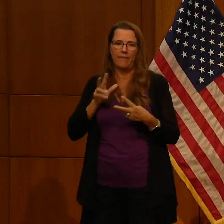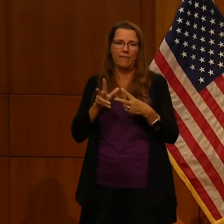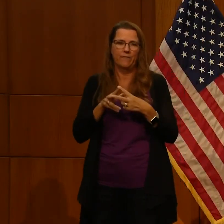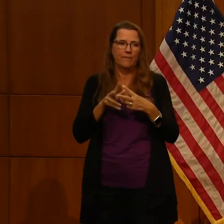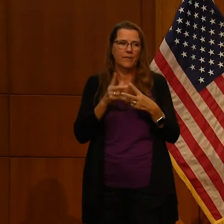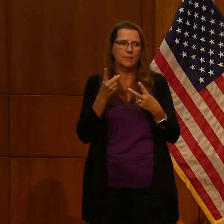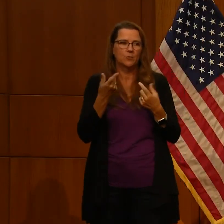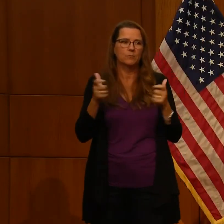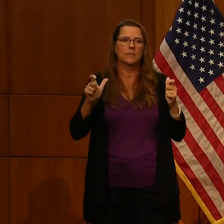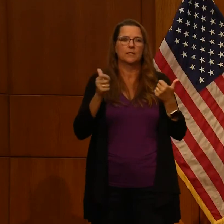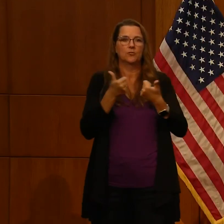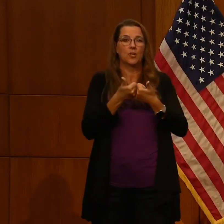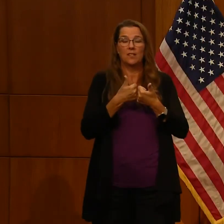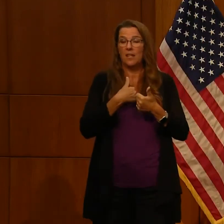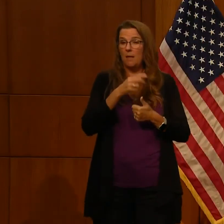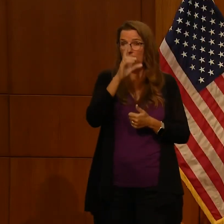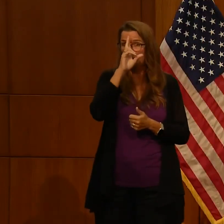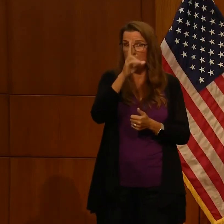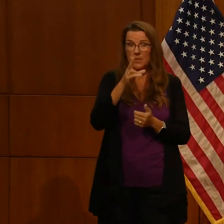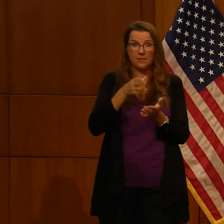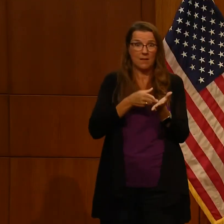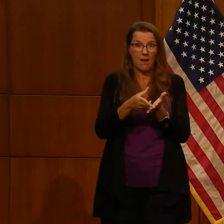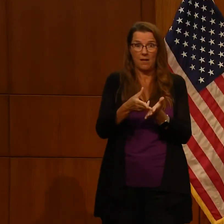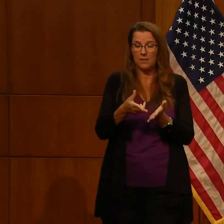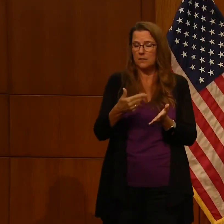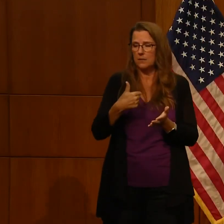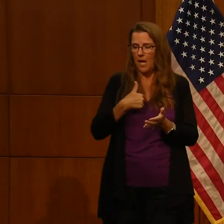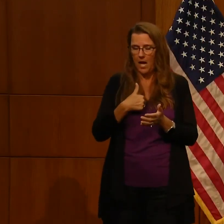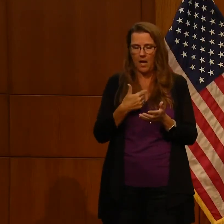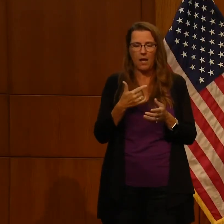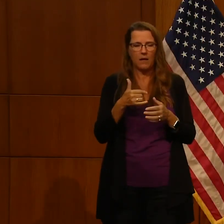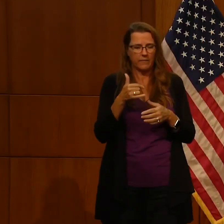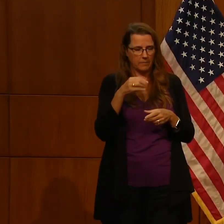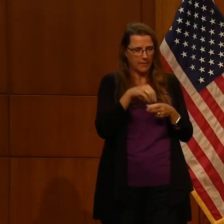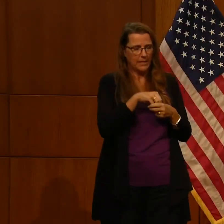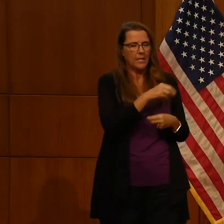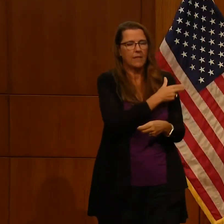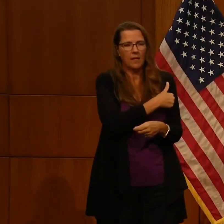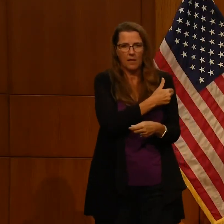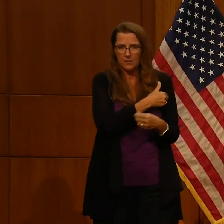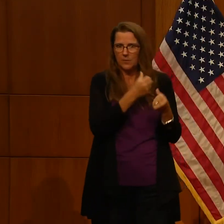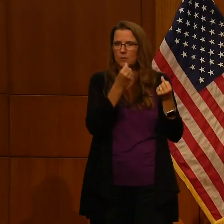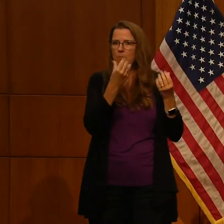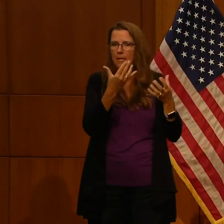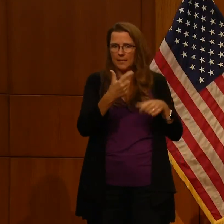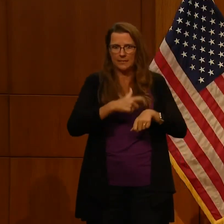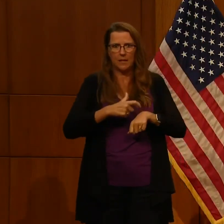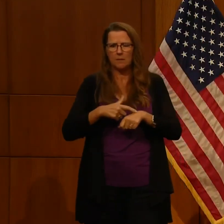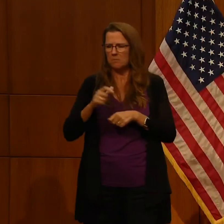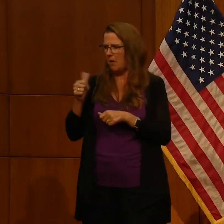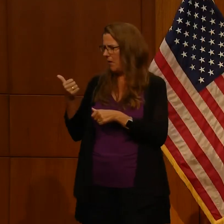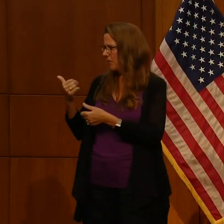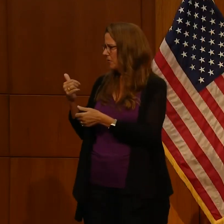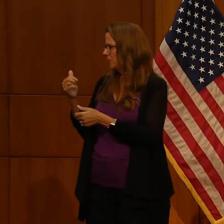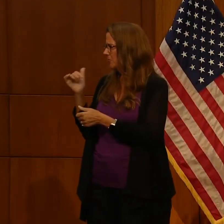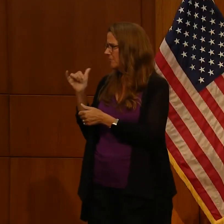PROBABLY EVEN MORE OF A CHALLENGE IS ITS STAFFING, AND I'M GOING TO BE QUITE BLUNT WHERE I HAVE SPENT MANY A DAY